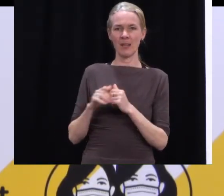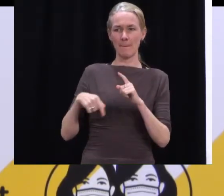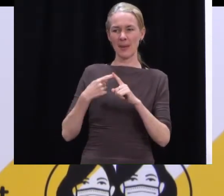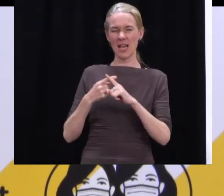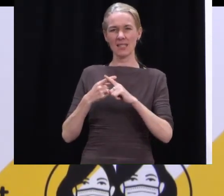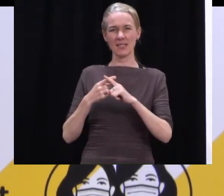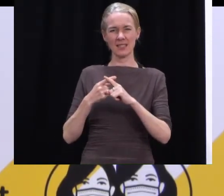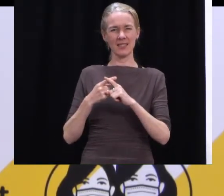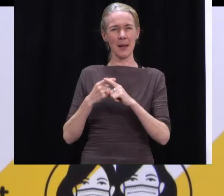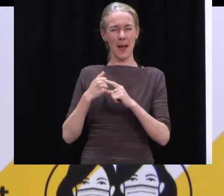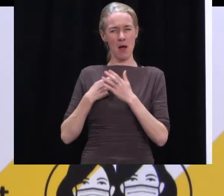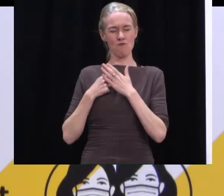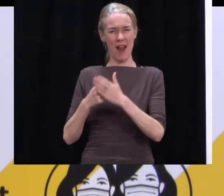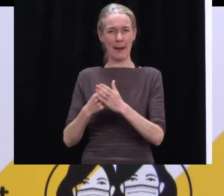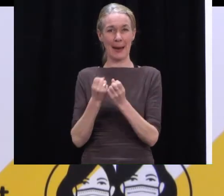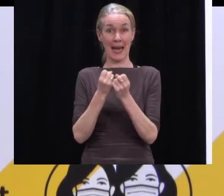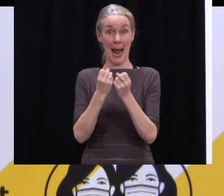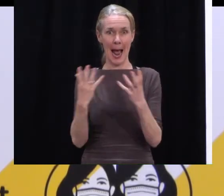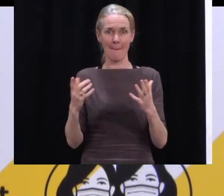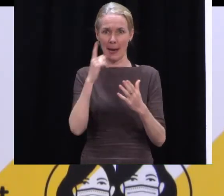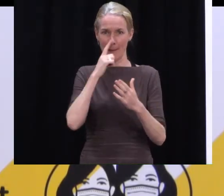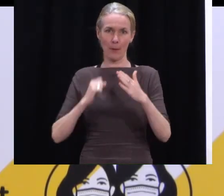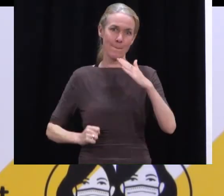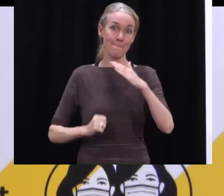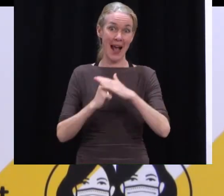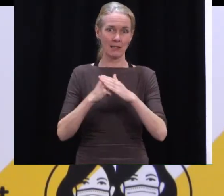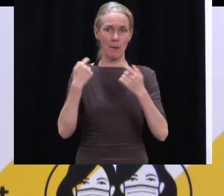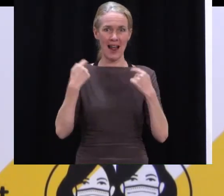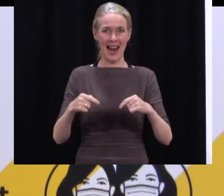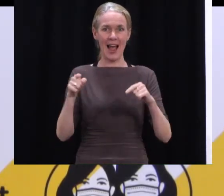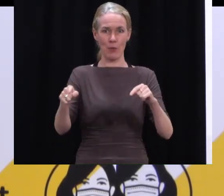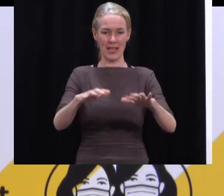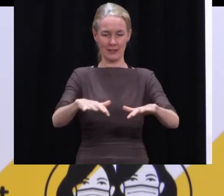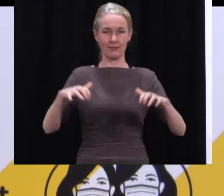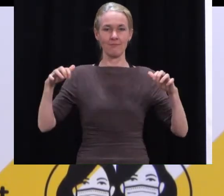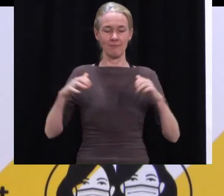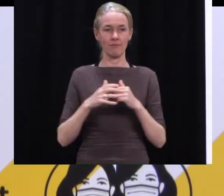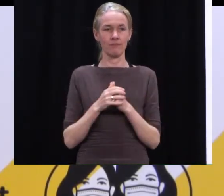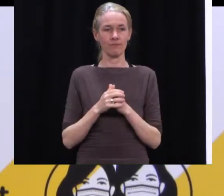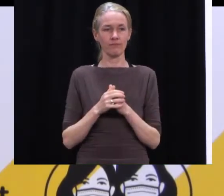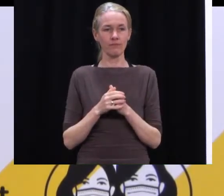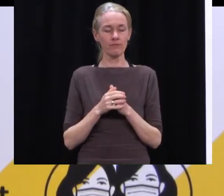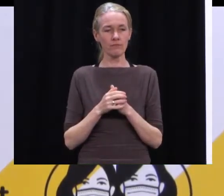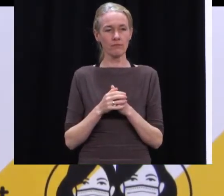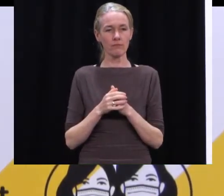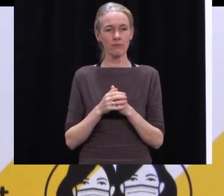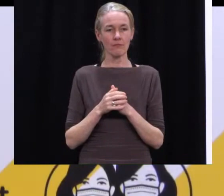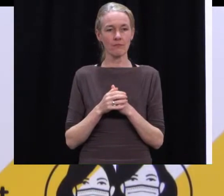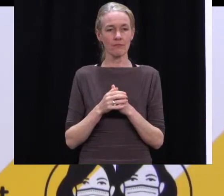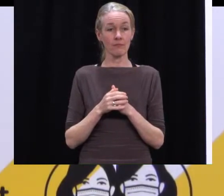I gave advice around mask use, social distancing and so on. And a number that could be in